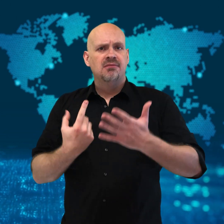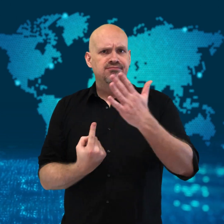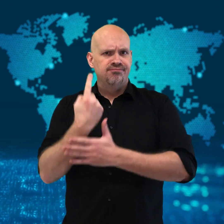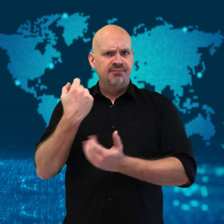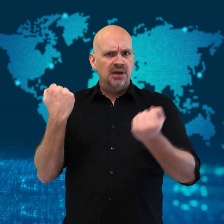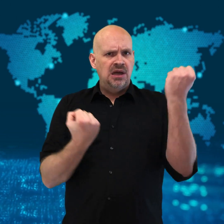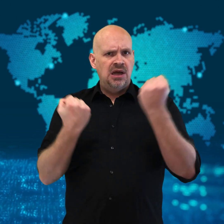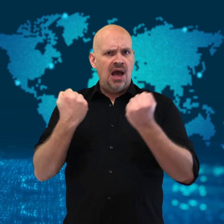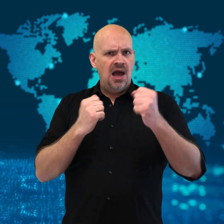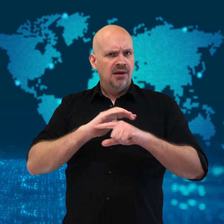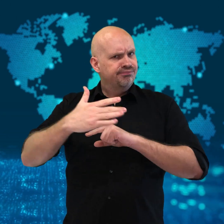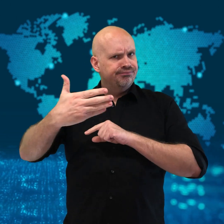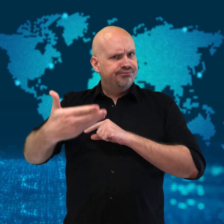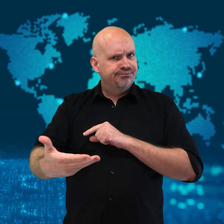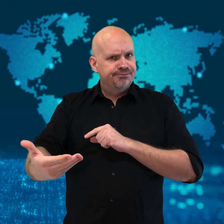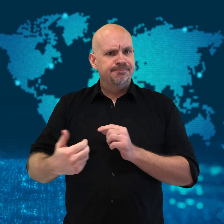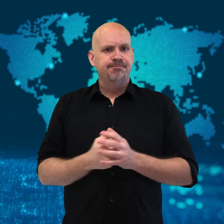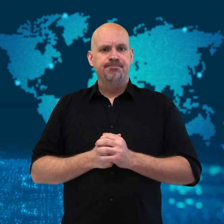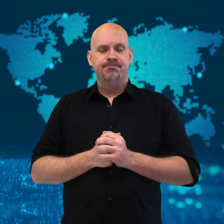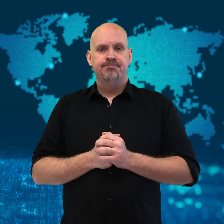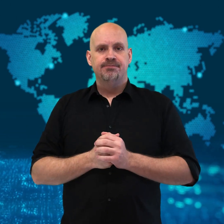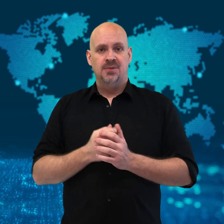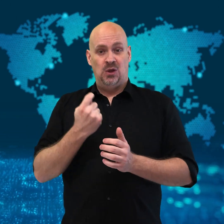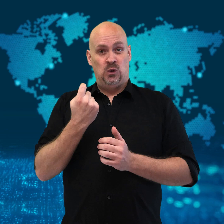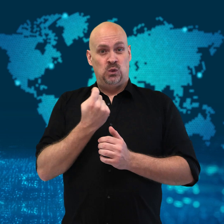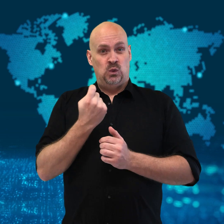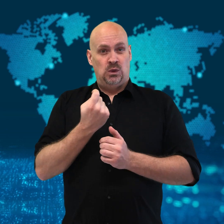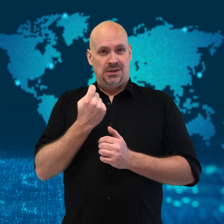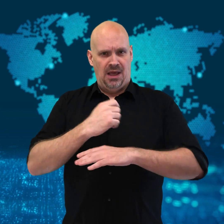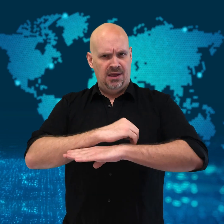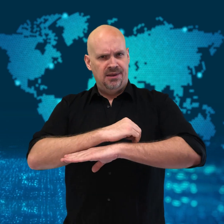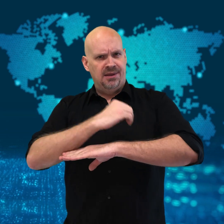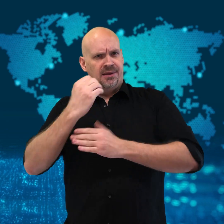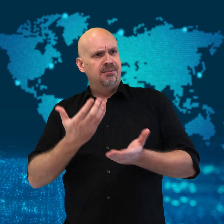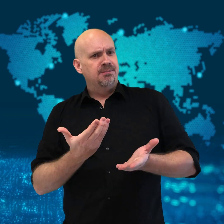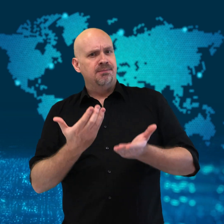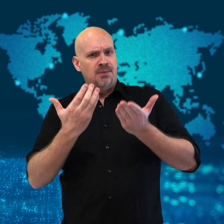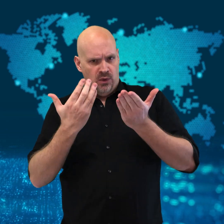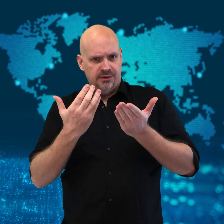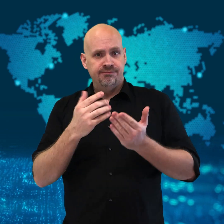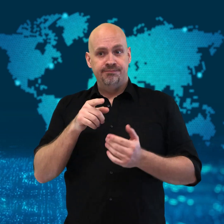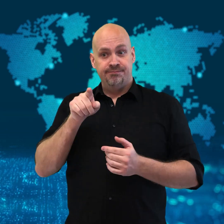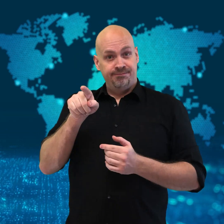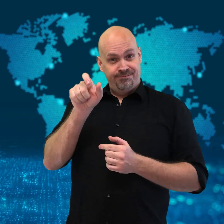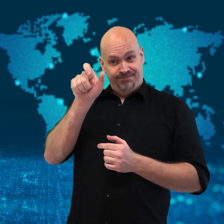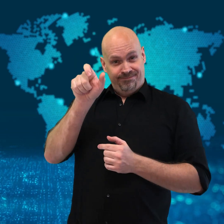a major car accident. On Tuesday morning,